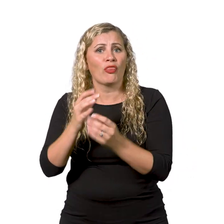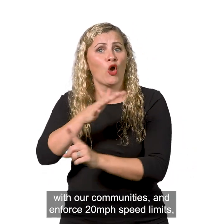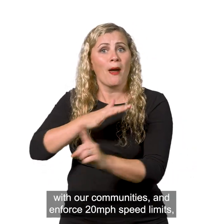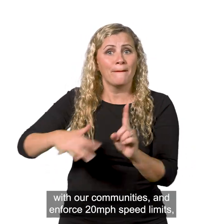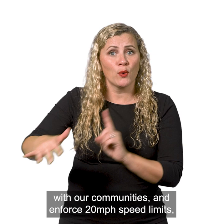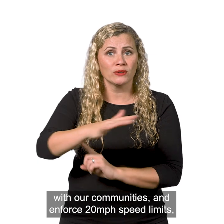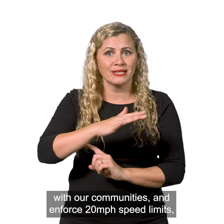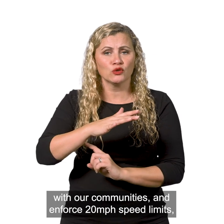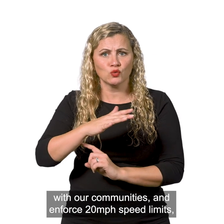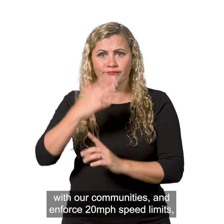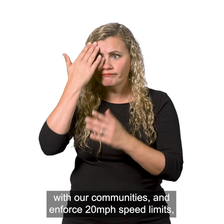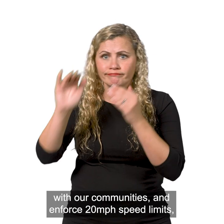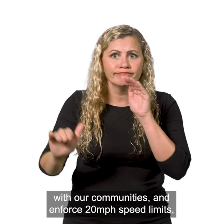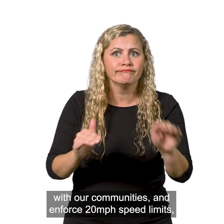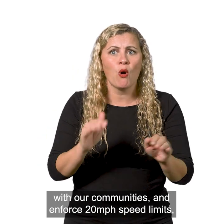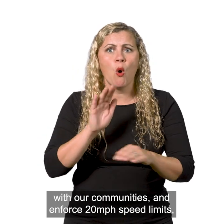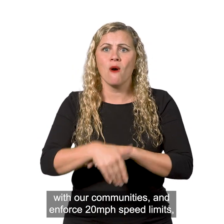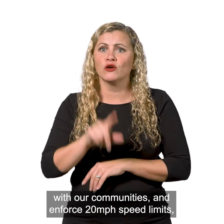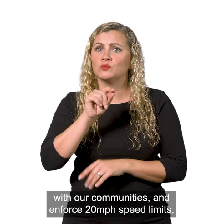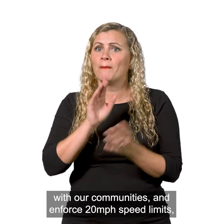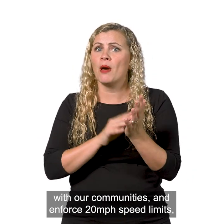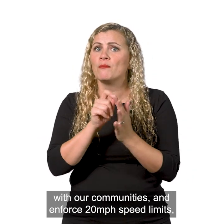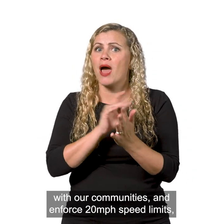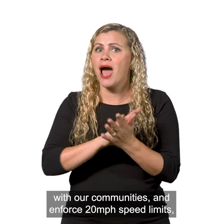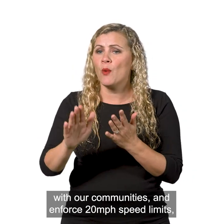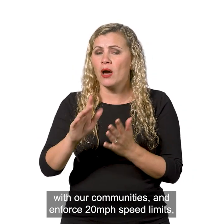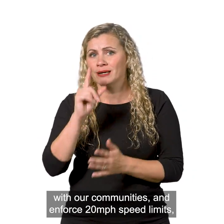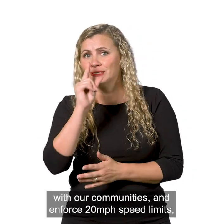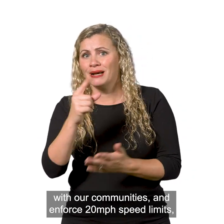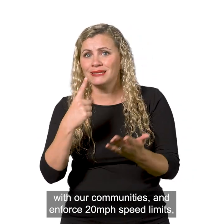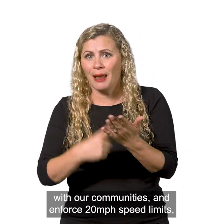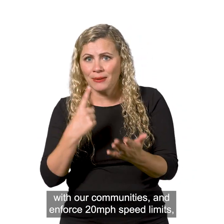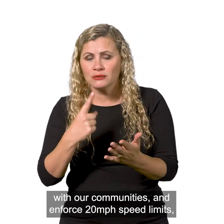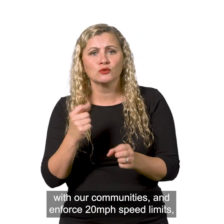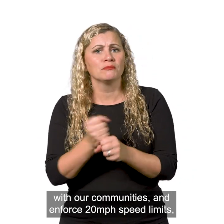with our communities, and enforce 20mph speed limits,